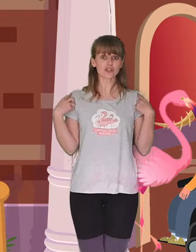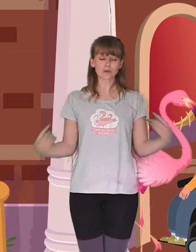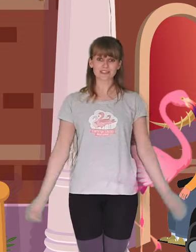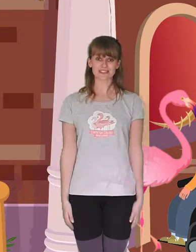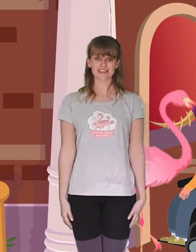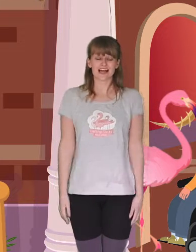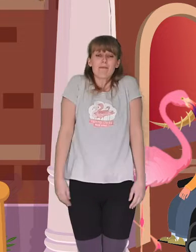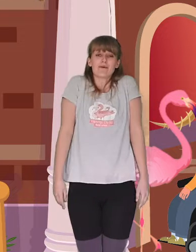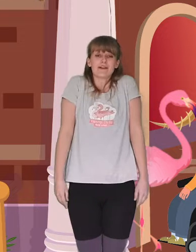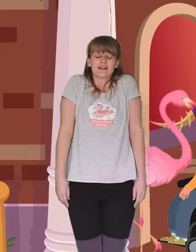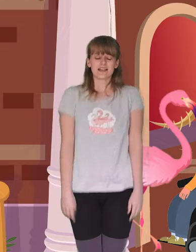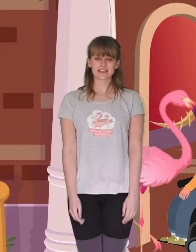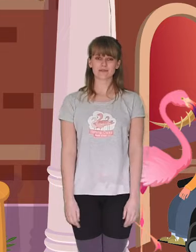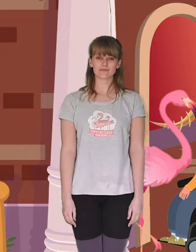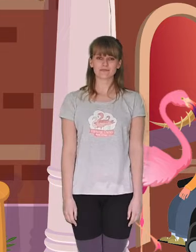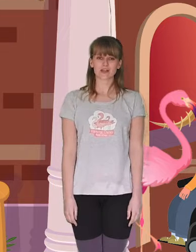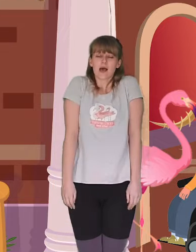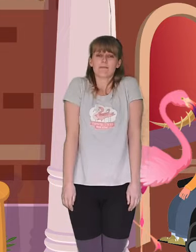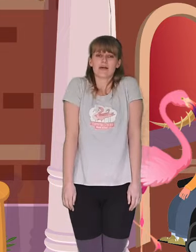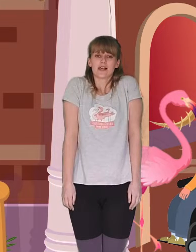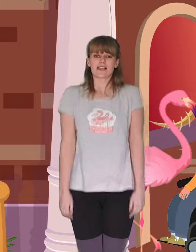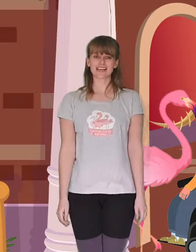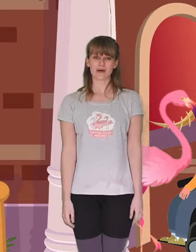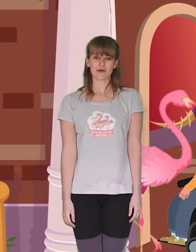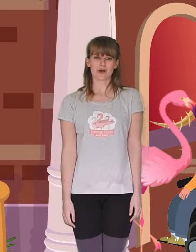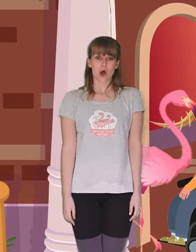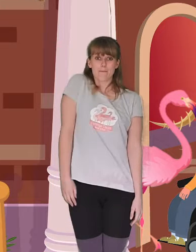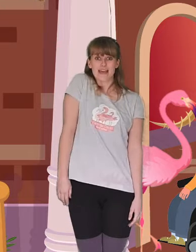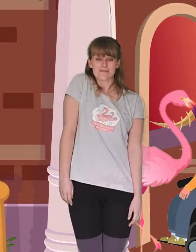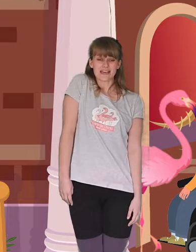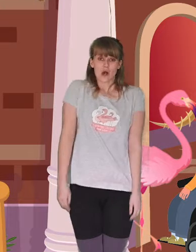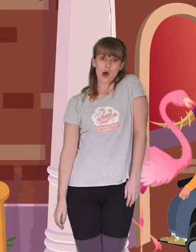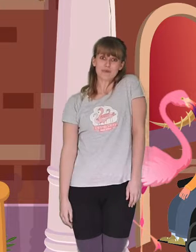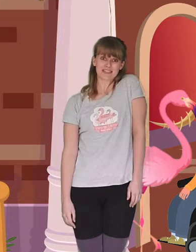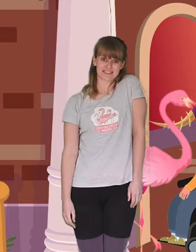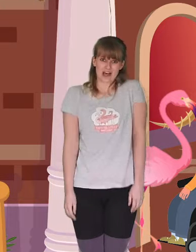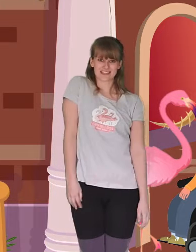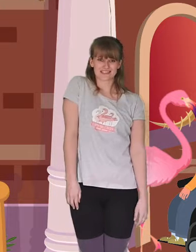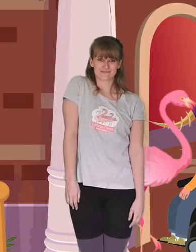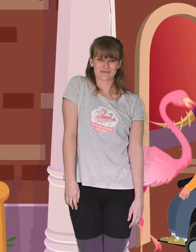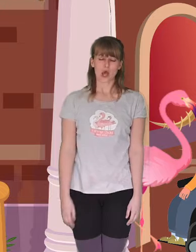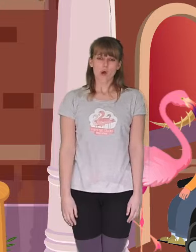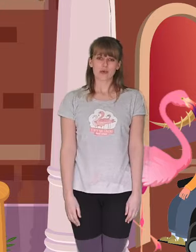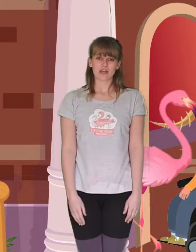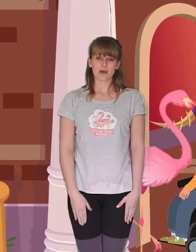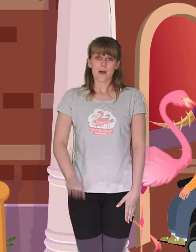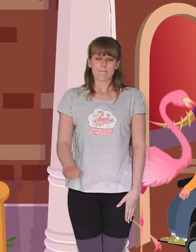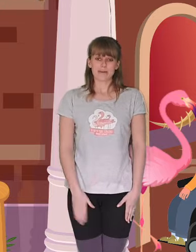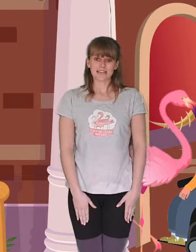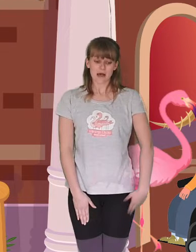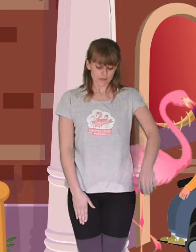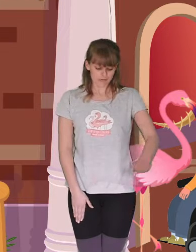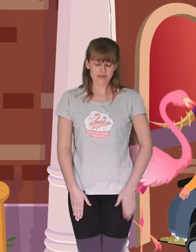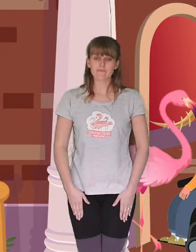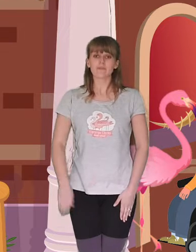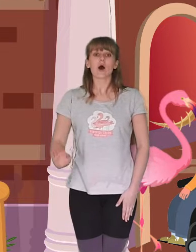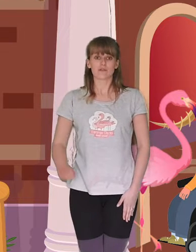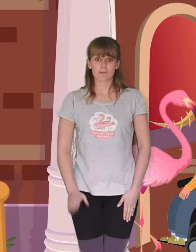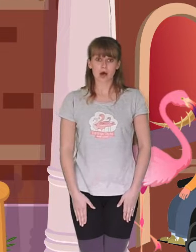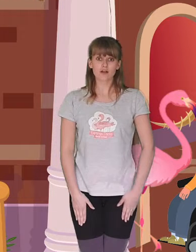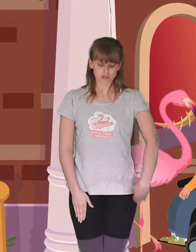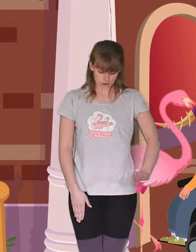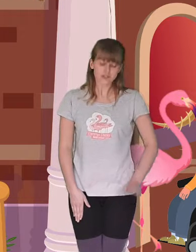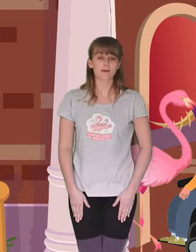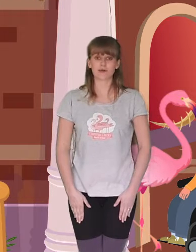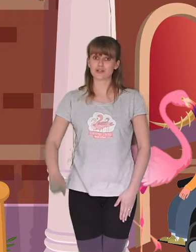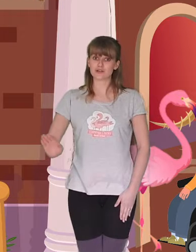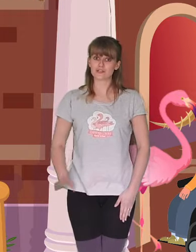Up and down, up and down. Maybe opposite sides. We can beat out the rhythm of a march. Someone could do this